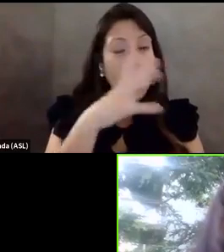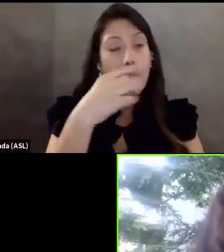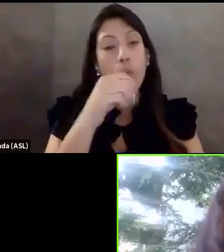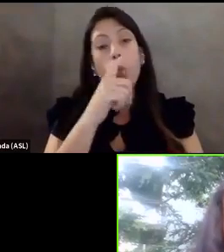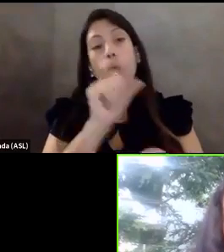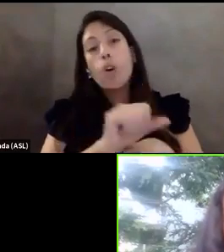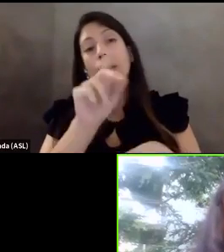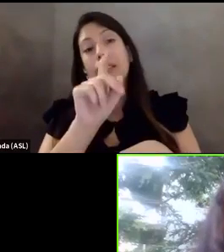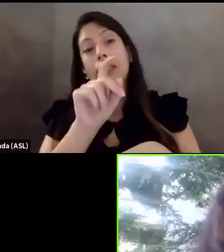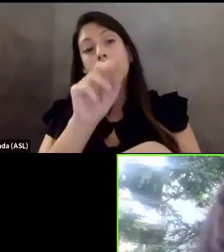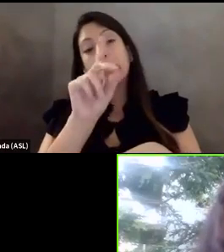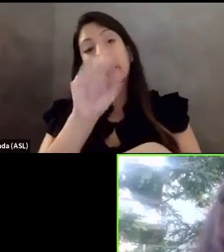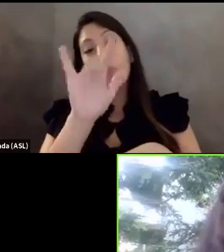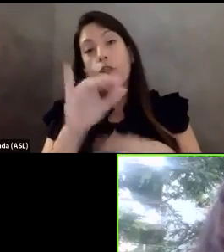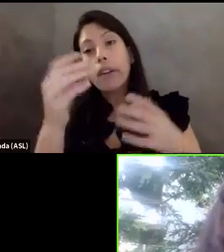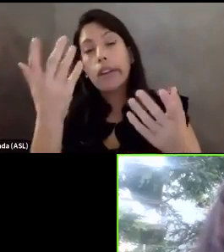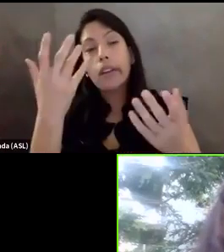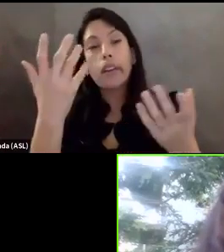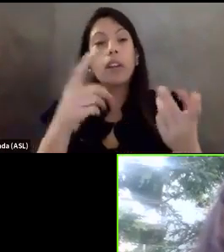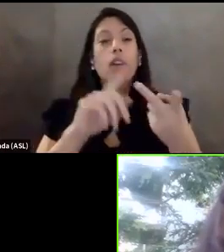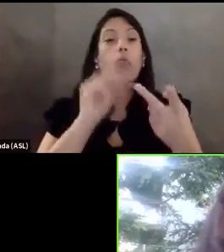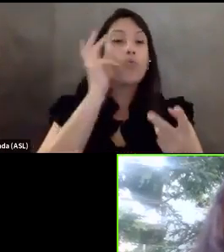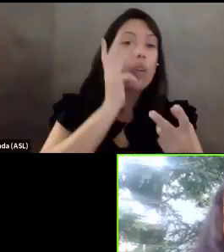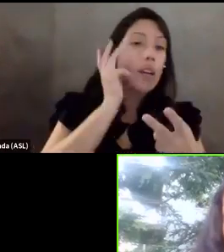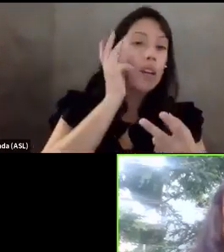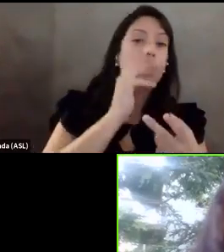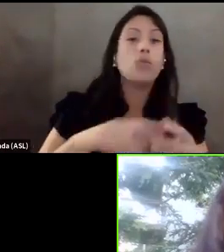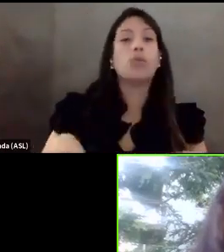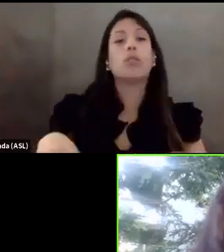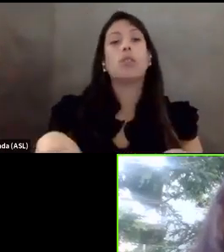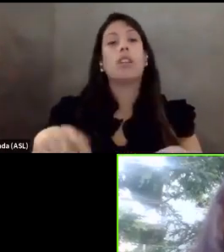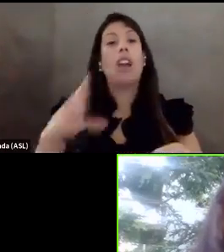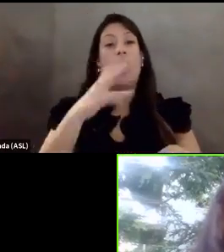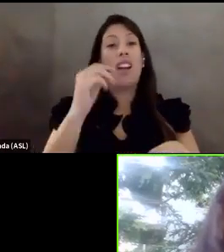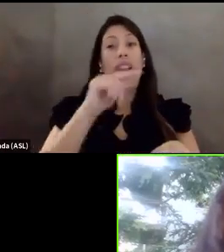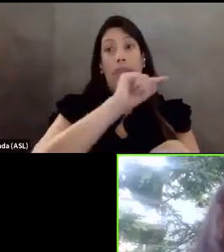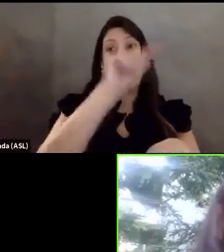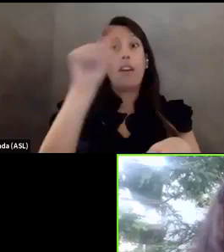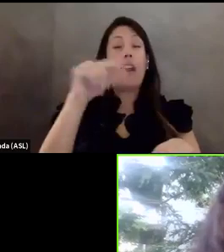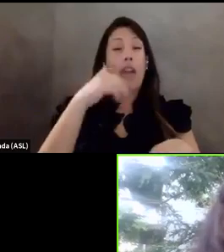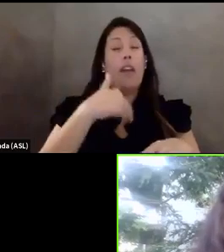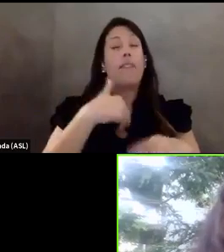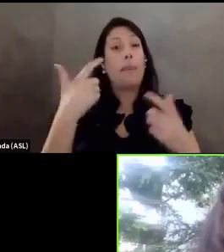vineyards, and there are big outbreaks in that group and they are